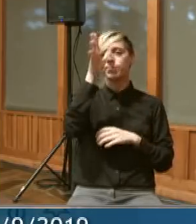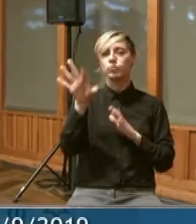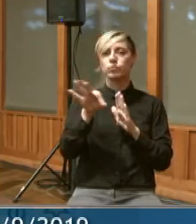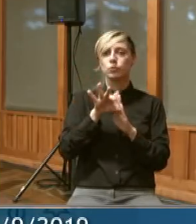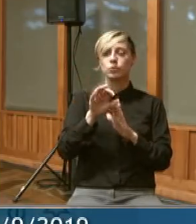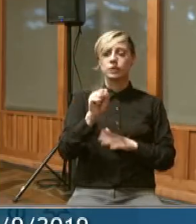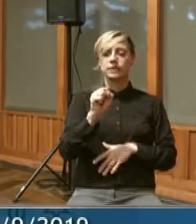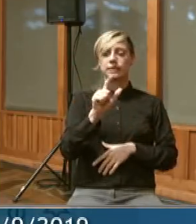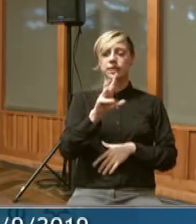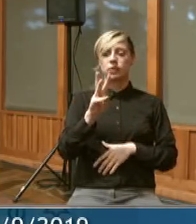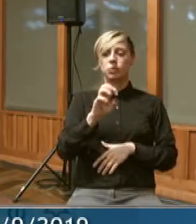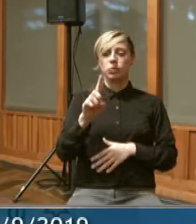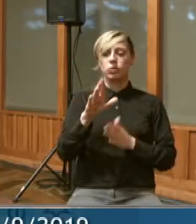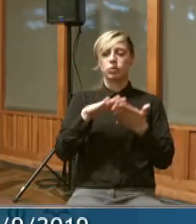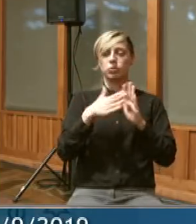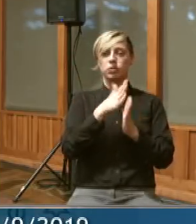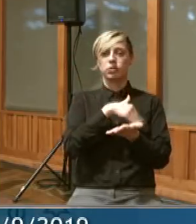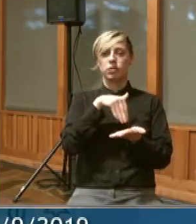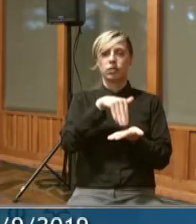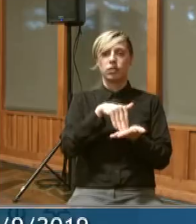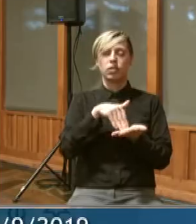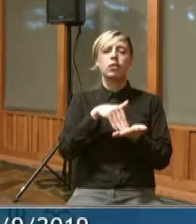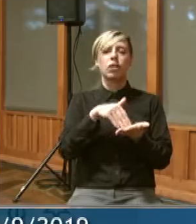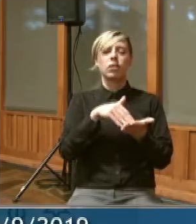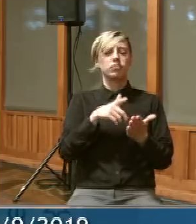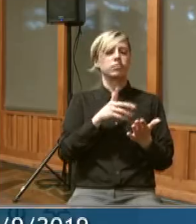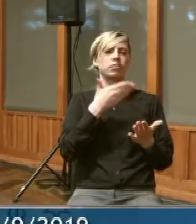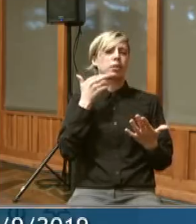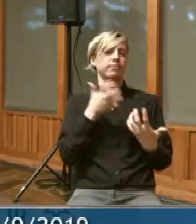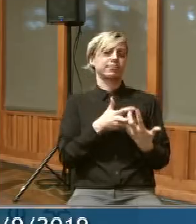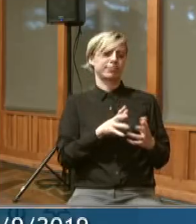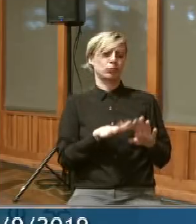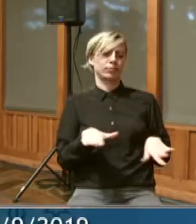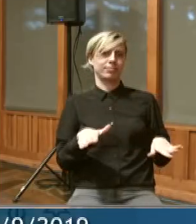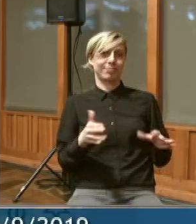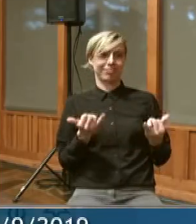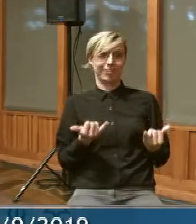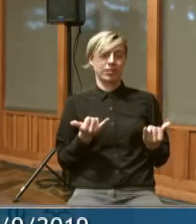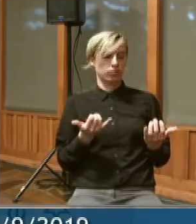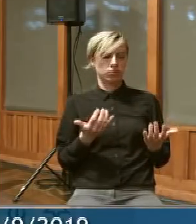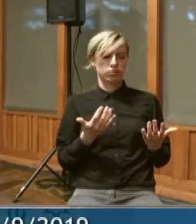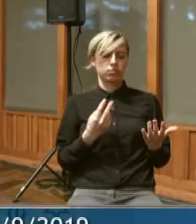SCHOOLS WITH MORE THAN 70 KIDS ON THE WAITING LIST. PARENTS CHOSE SELLWOOD COMMUNITY CENTER AS THE BEST PROGRAM FOR